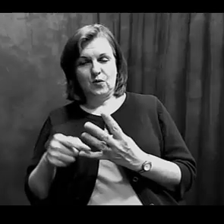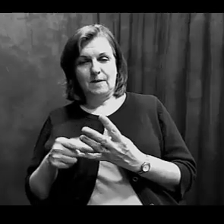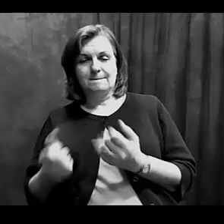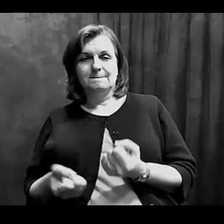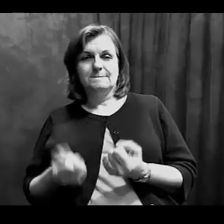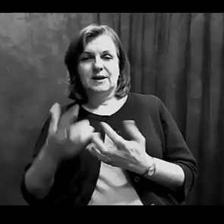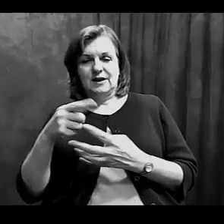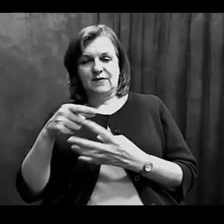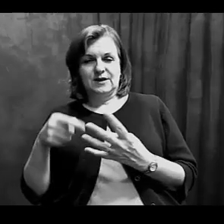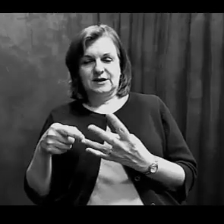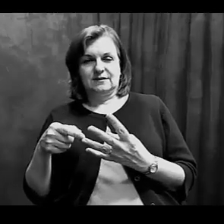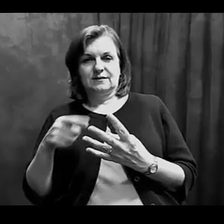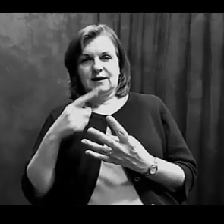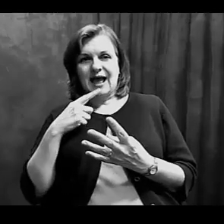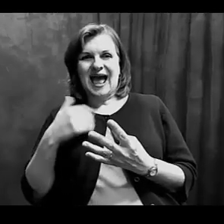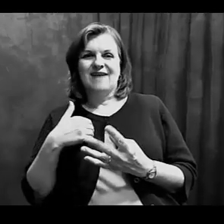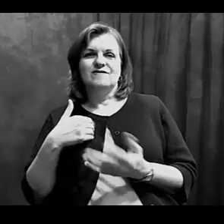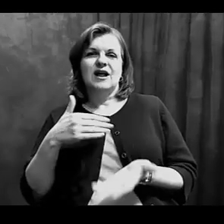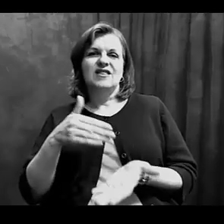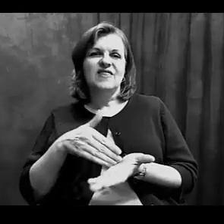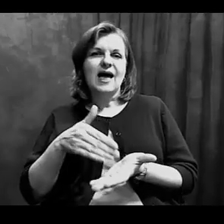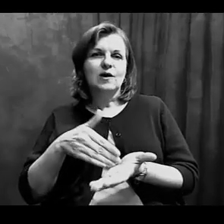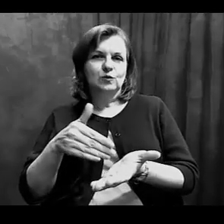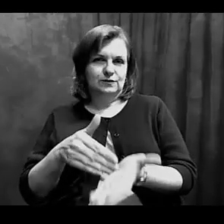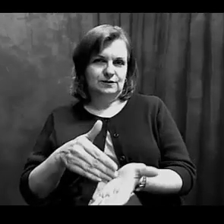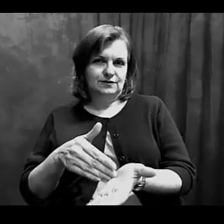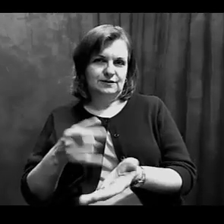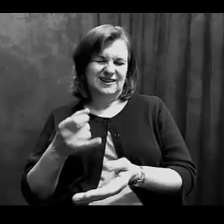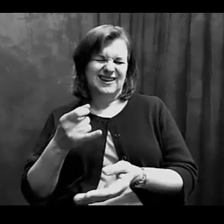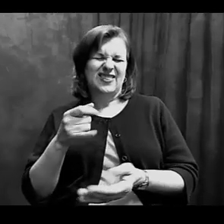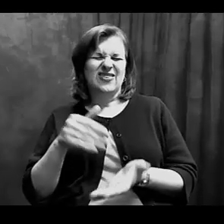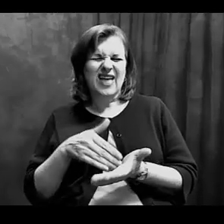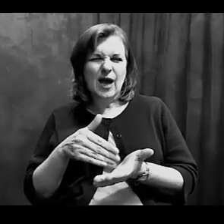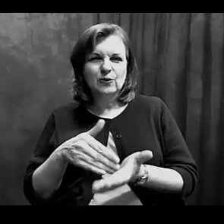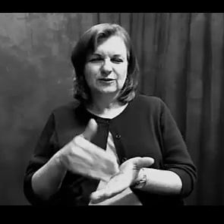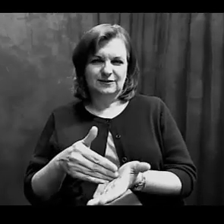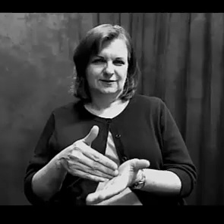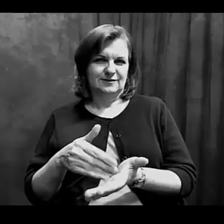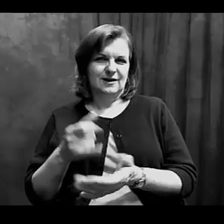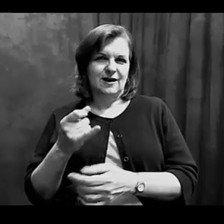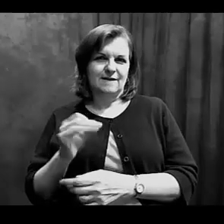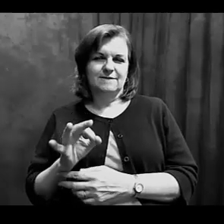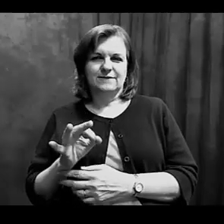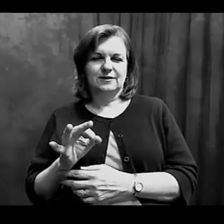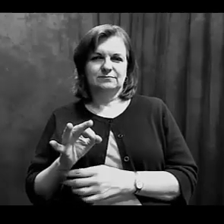in some cases were talking about the polymers being composed of thousands